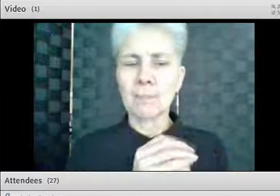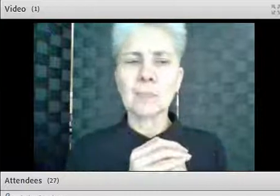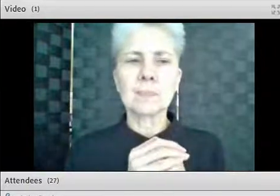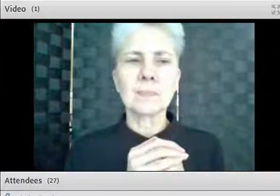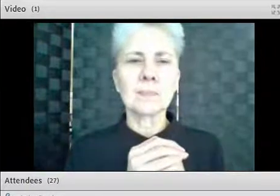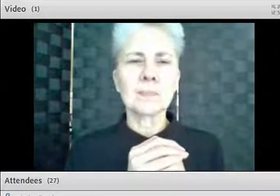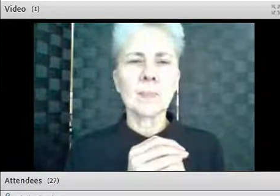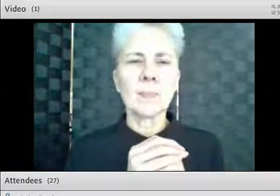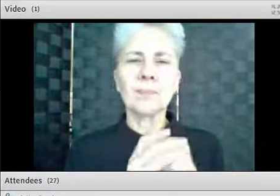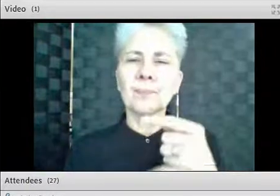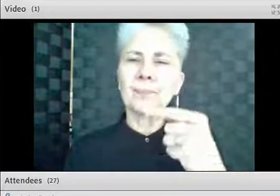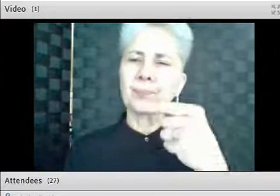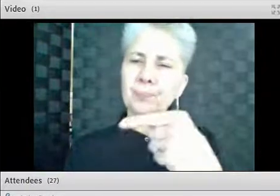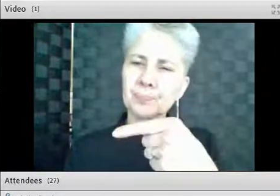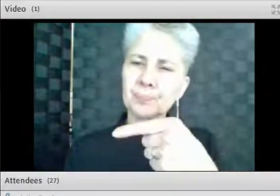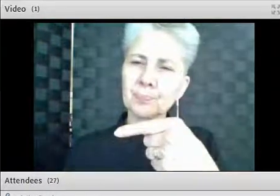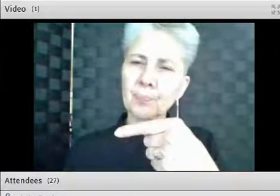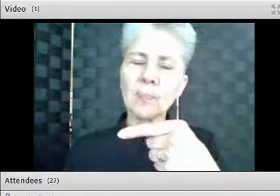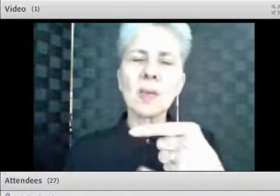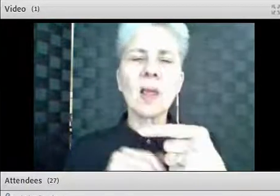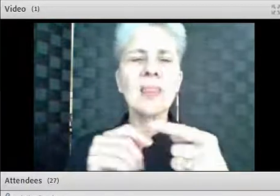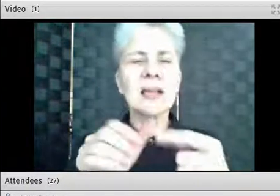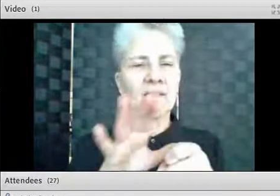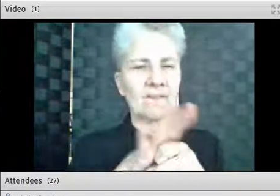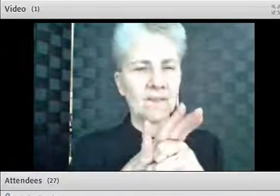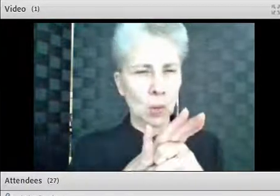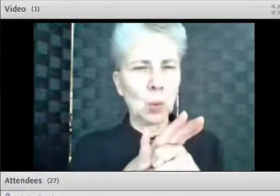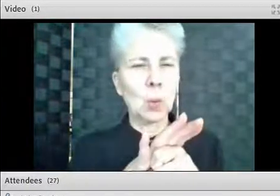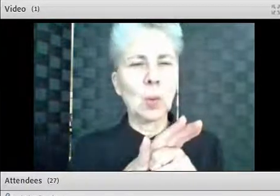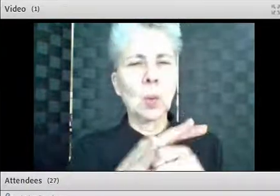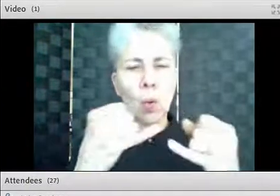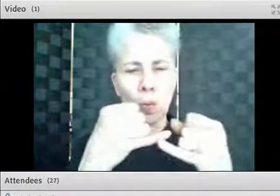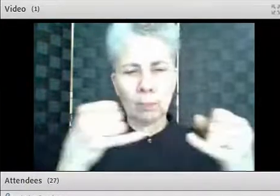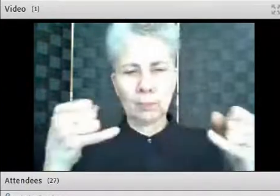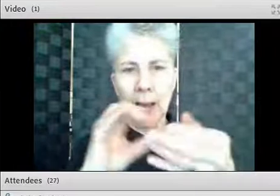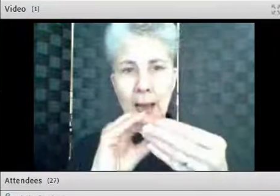In this case, I'll tell you this is the full call number I created for this book.